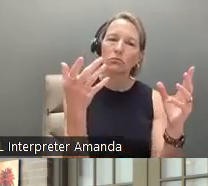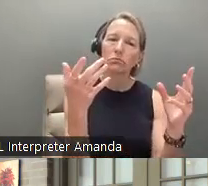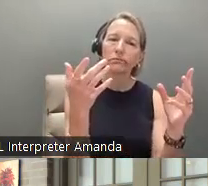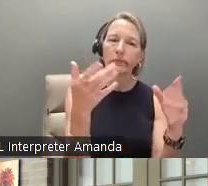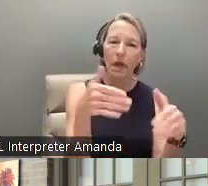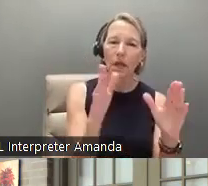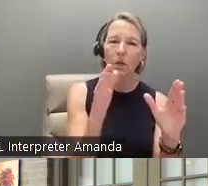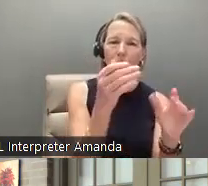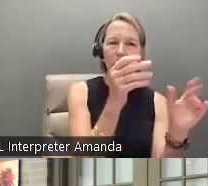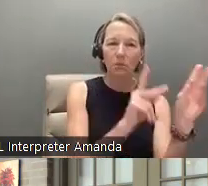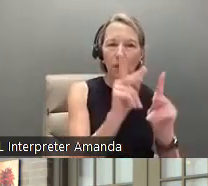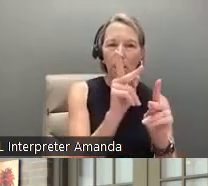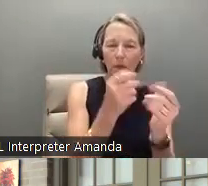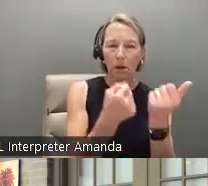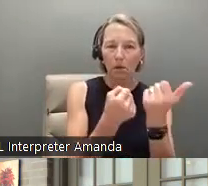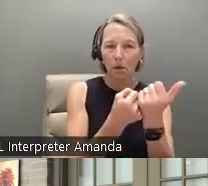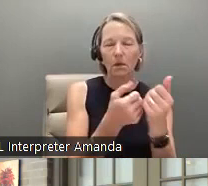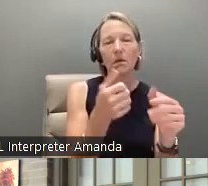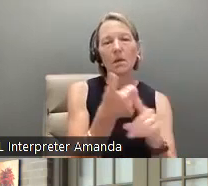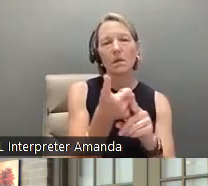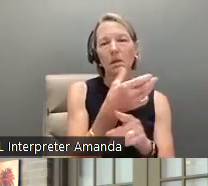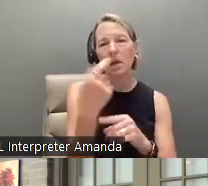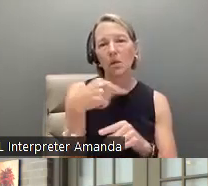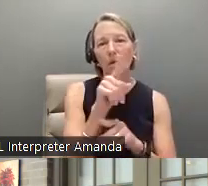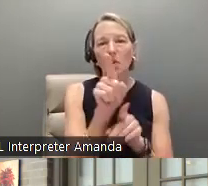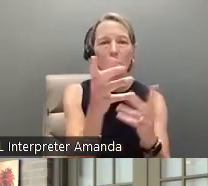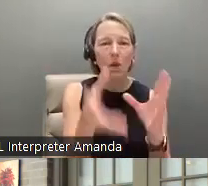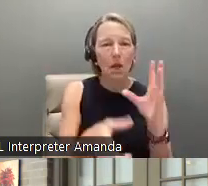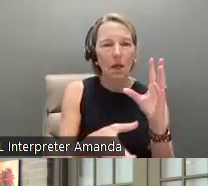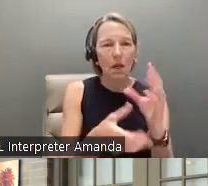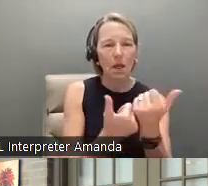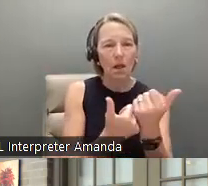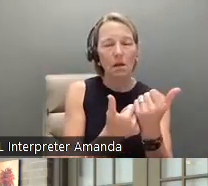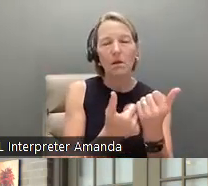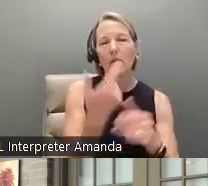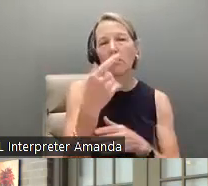individuals to advocate for themselves and then we also wanting to advocate on behalf of individuals